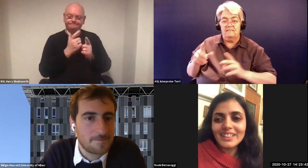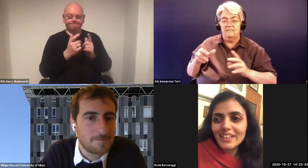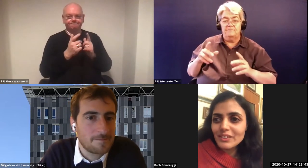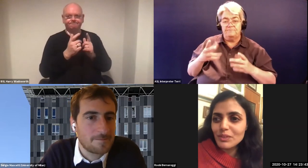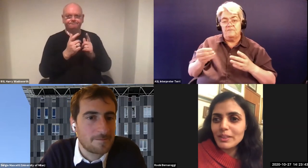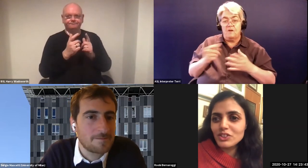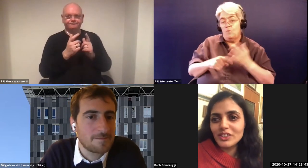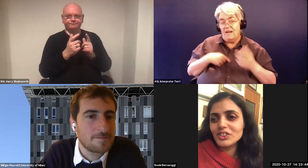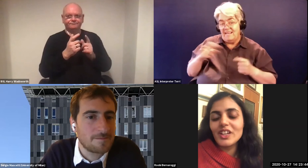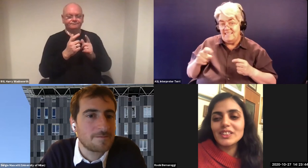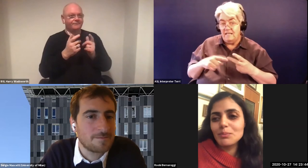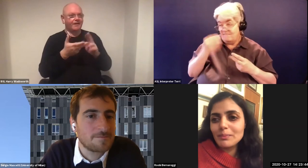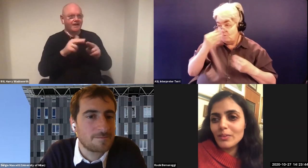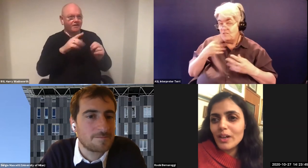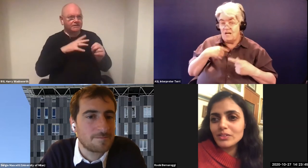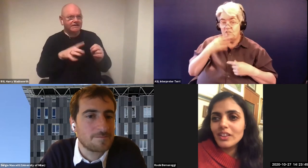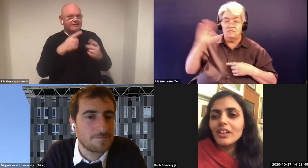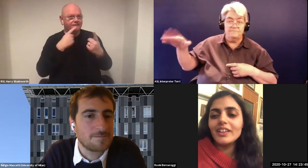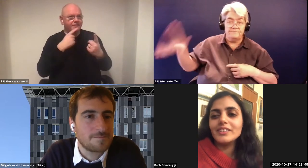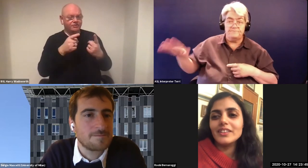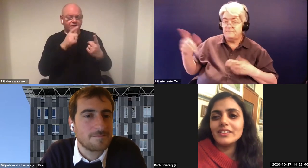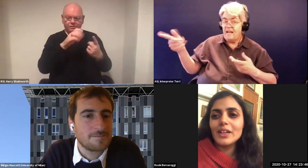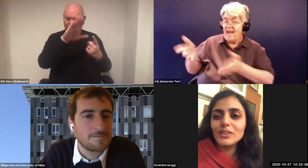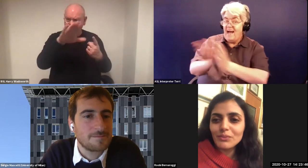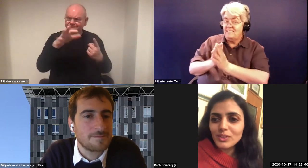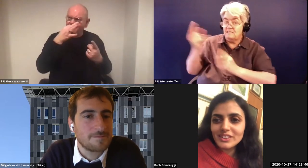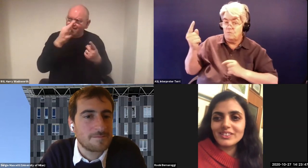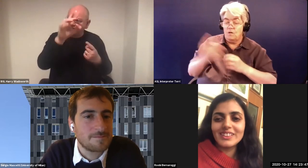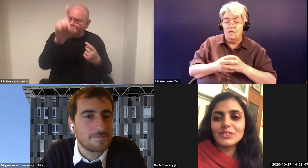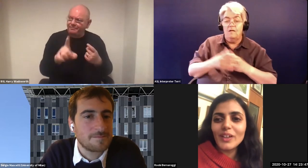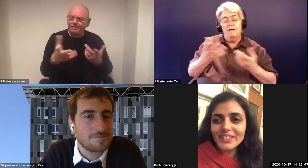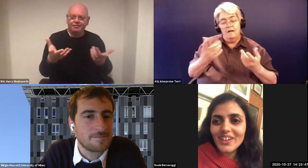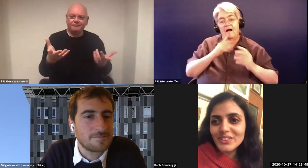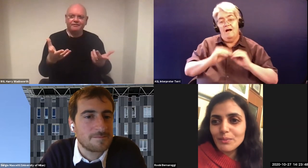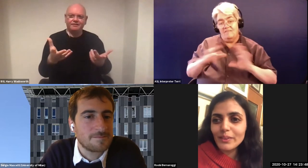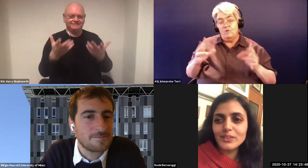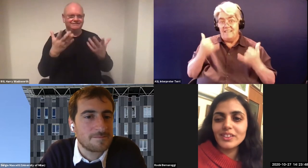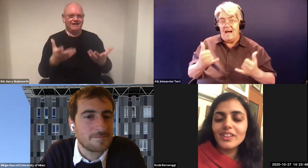an information I just ask people around and uh now of course it's it's quite harder because